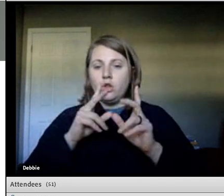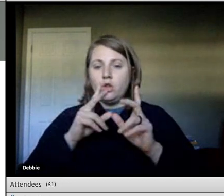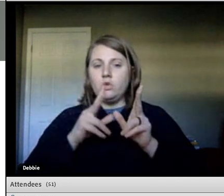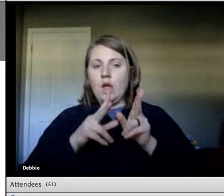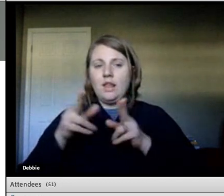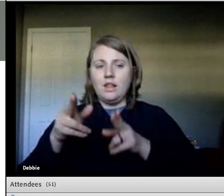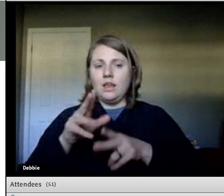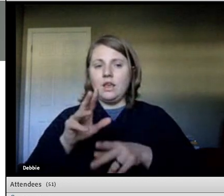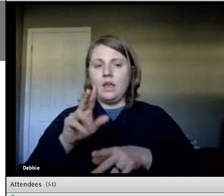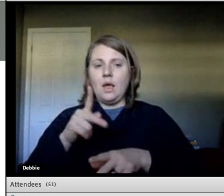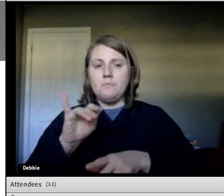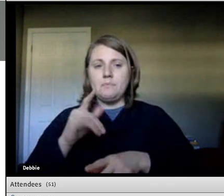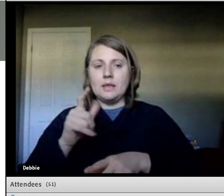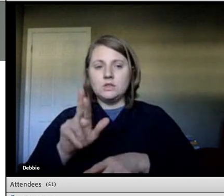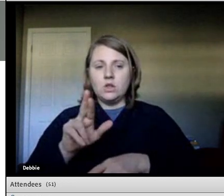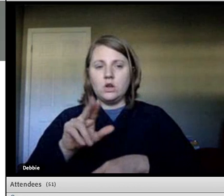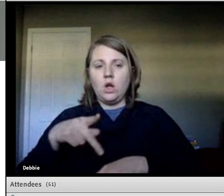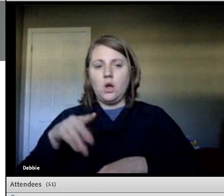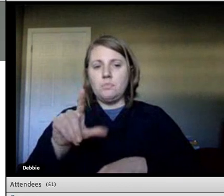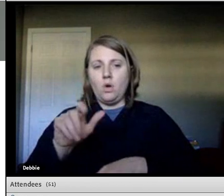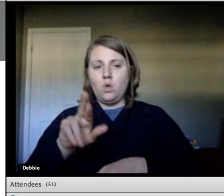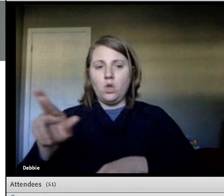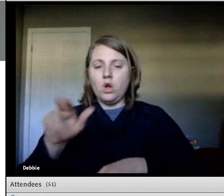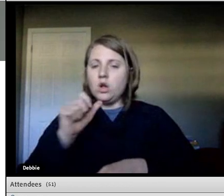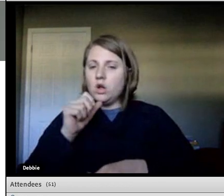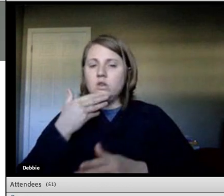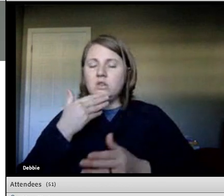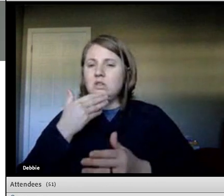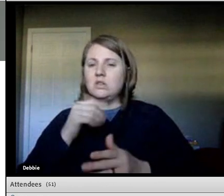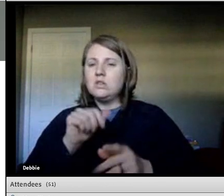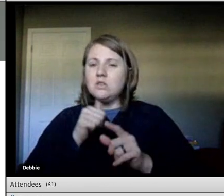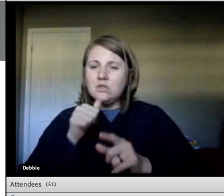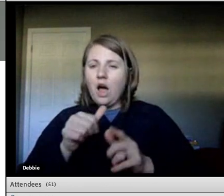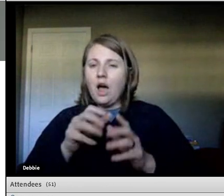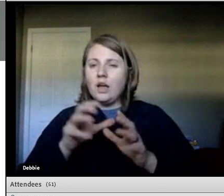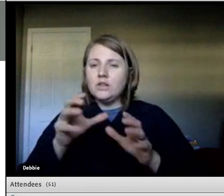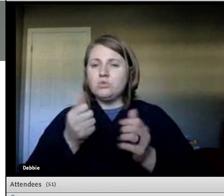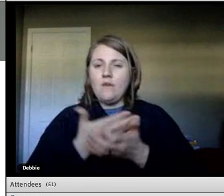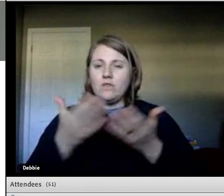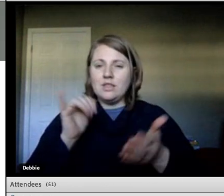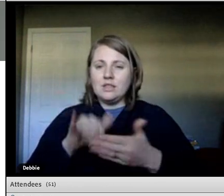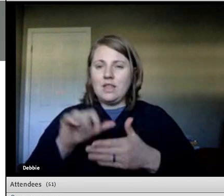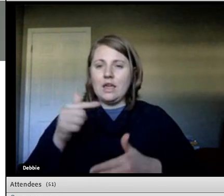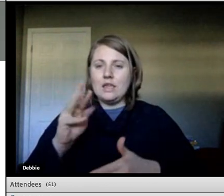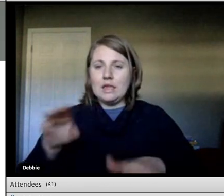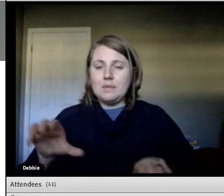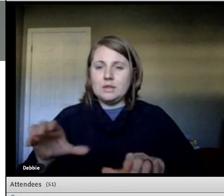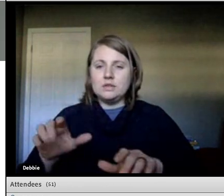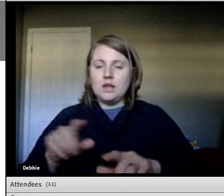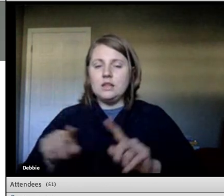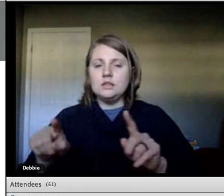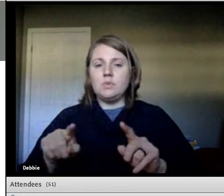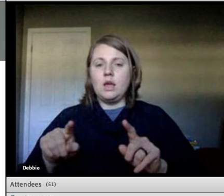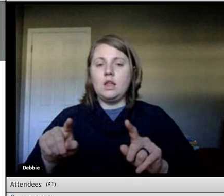They don't do everything that GIMP does, but for quick compression, quick editing,